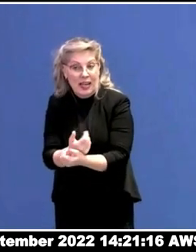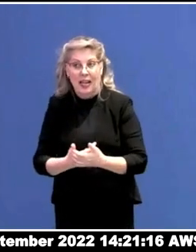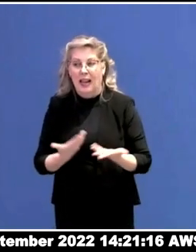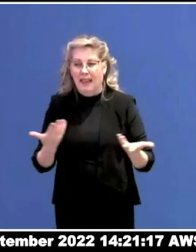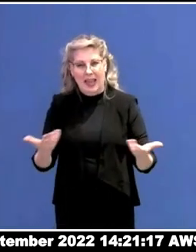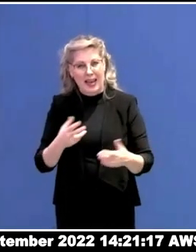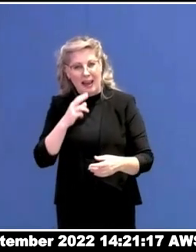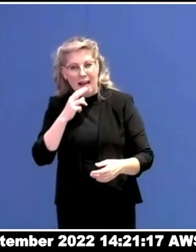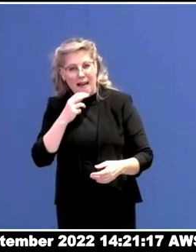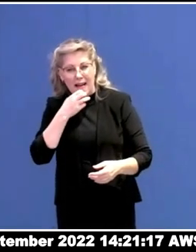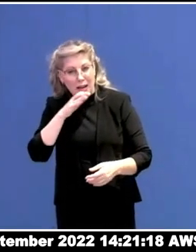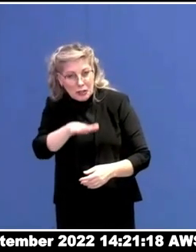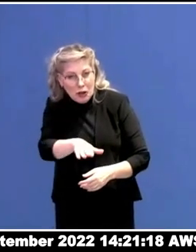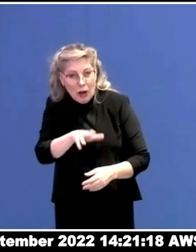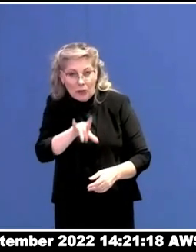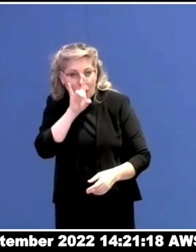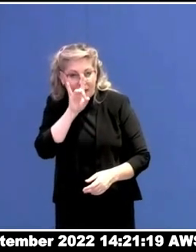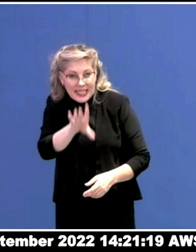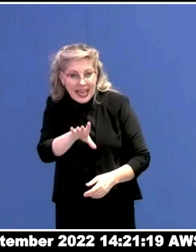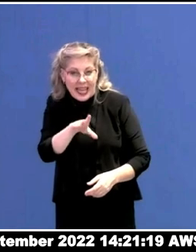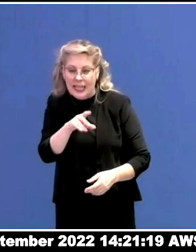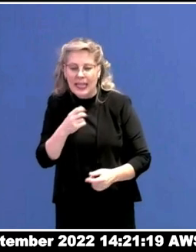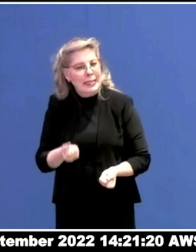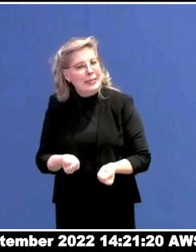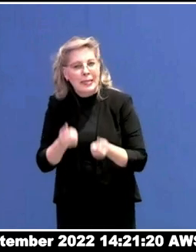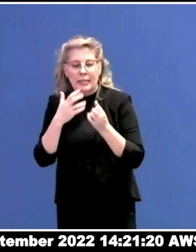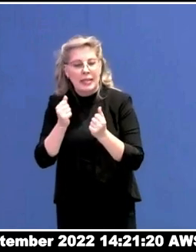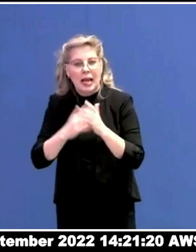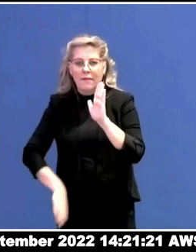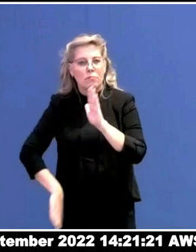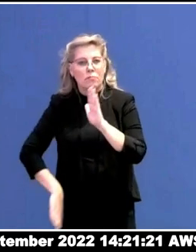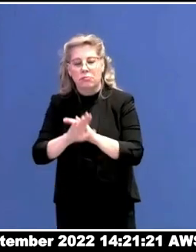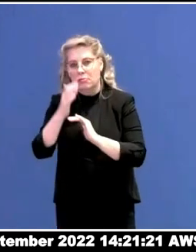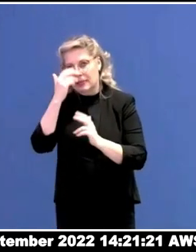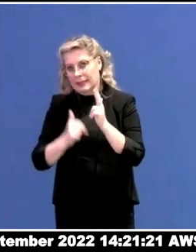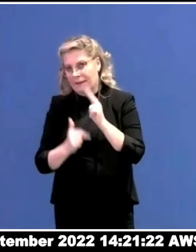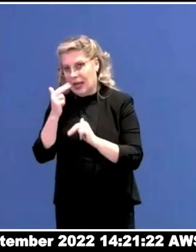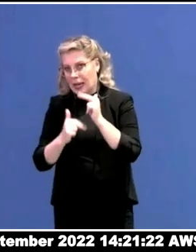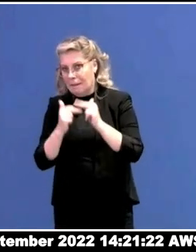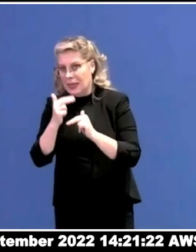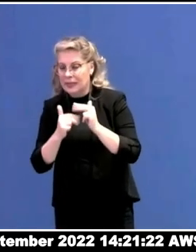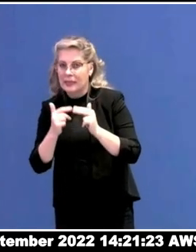age has not - does not have the development, physically and mentally, to have the same